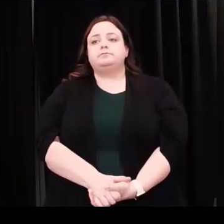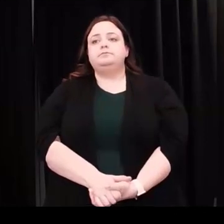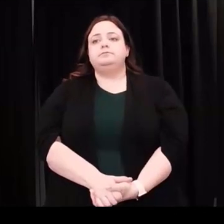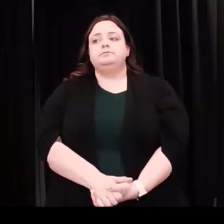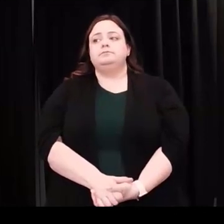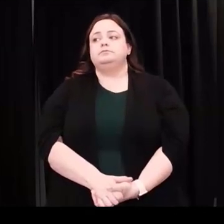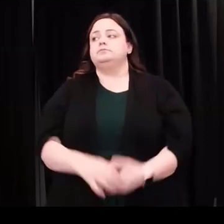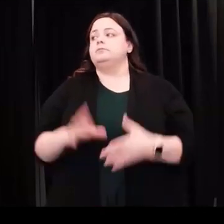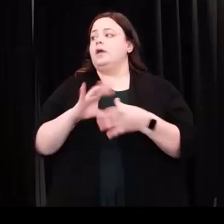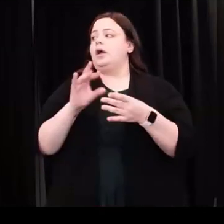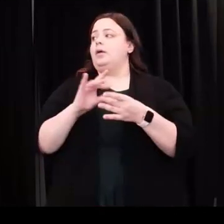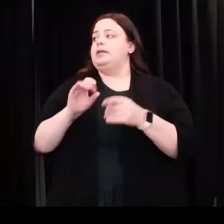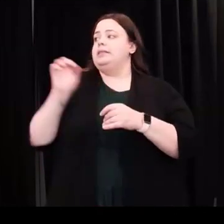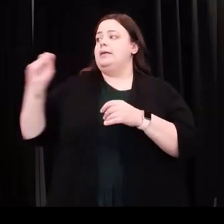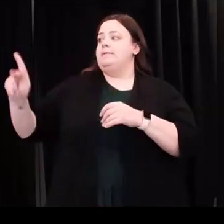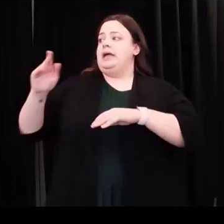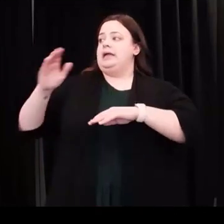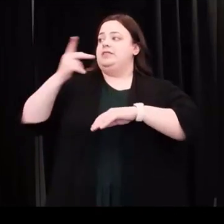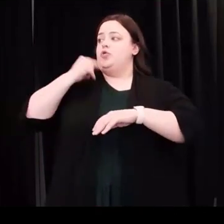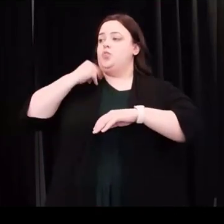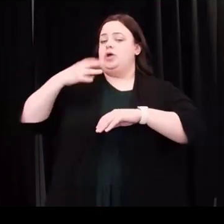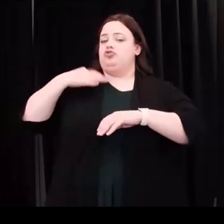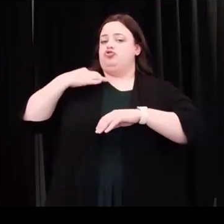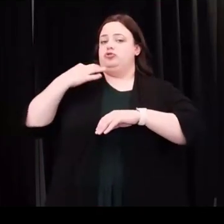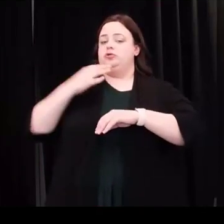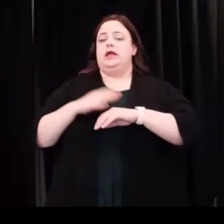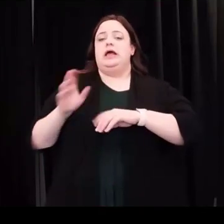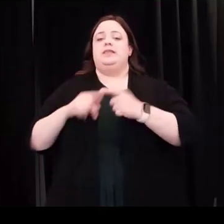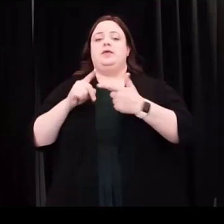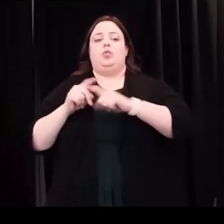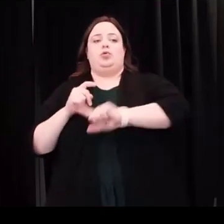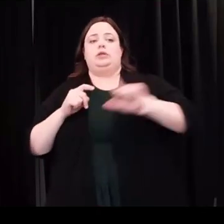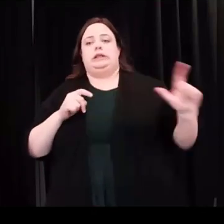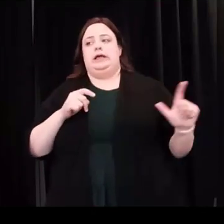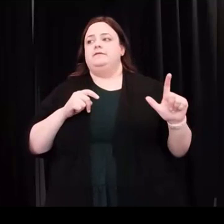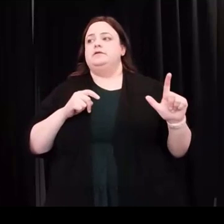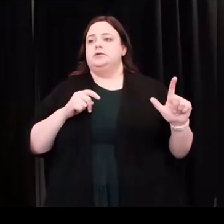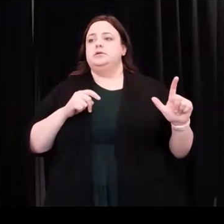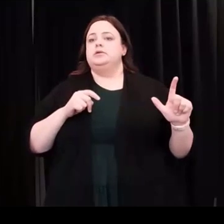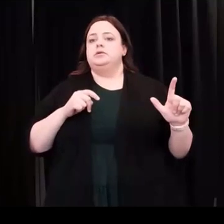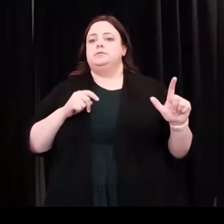comment in the back in the red. And then we'll go over here to the online.